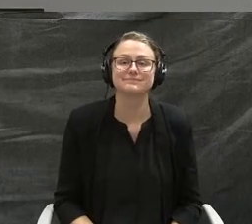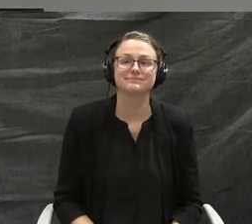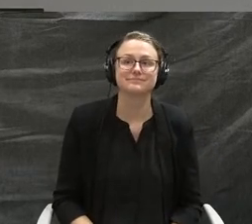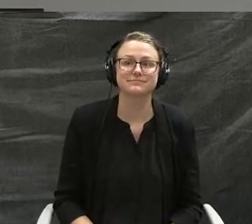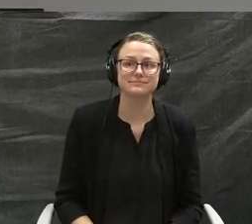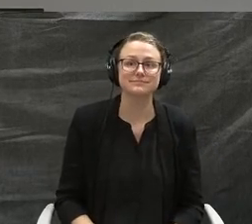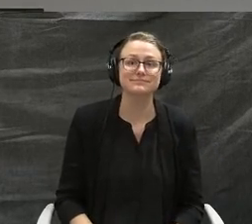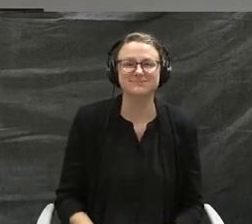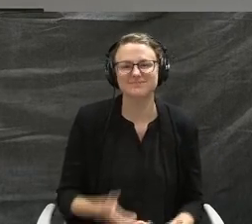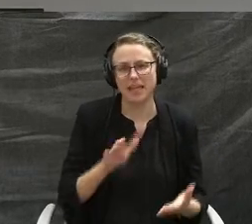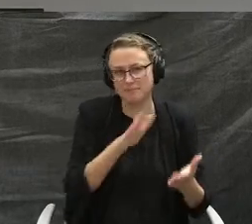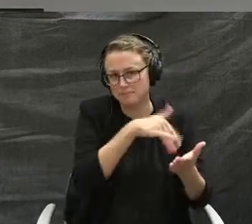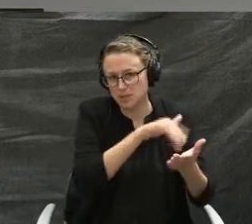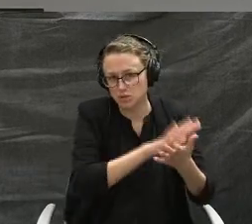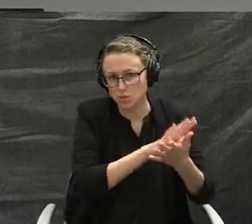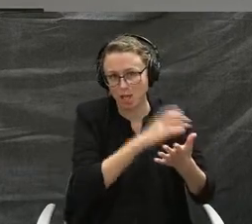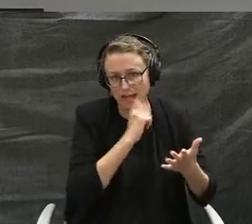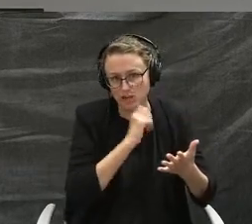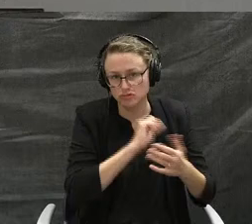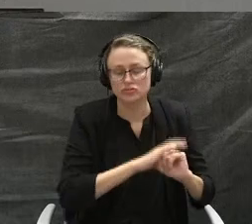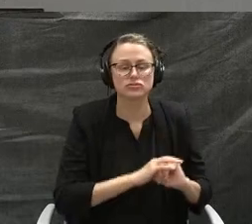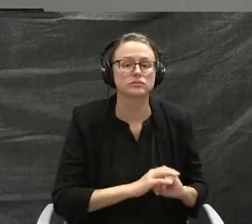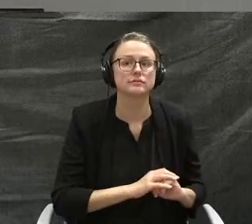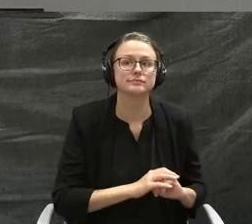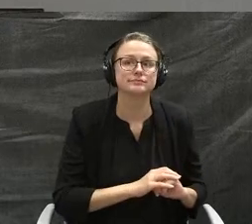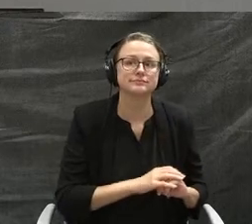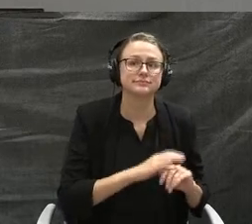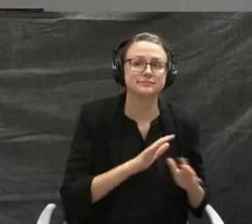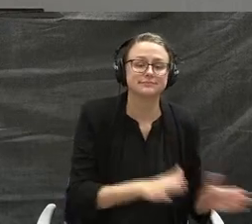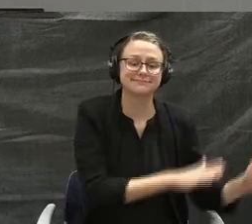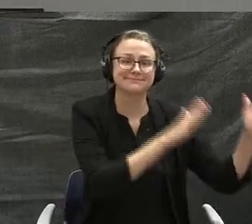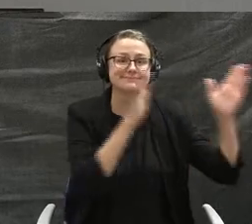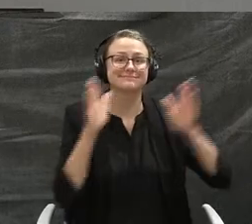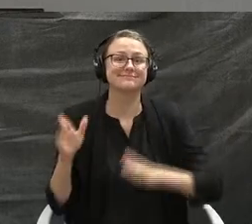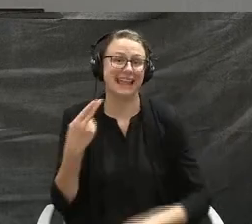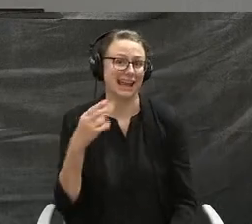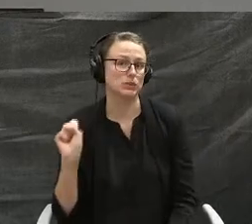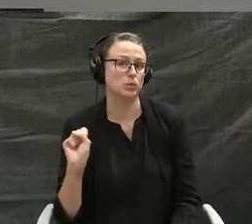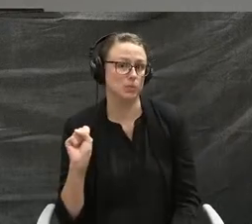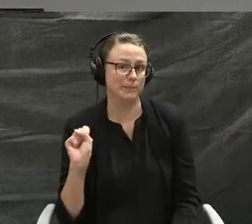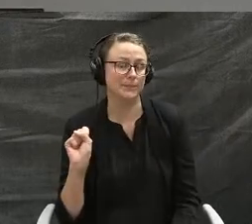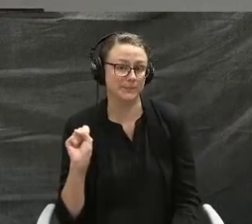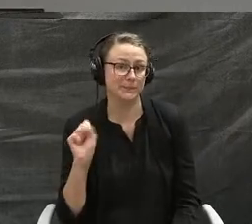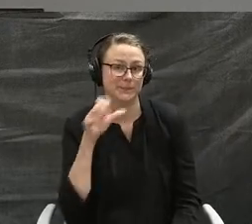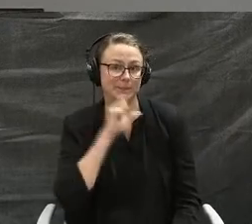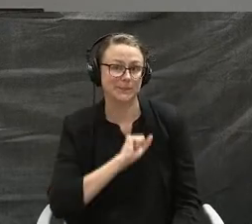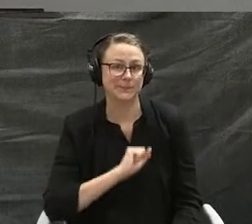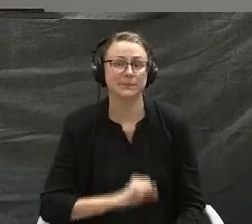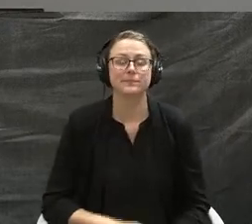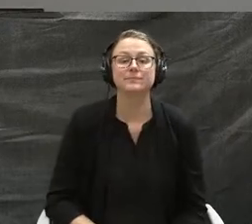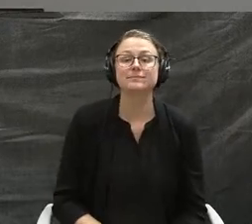The middle school student. And then we went into the high school students. We had an A day